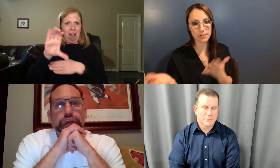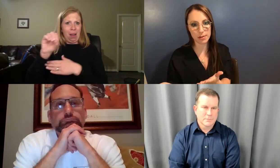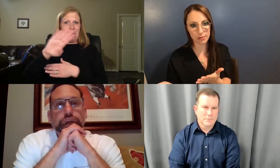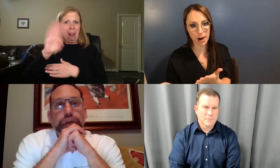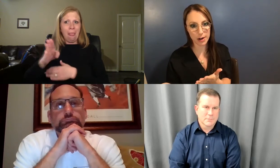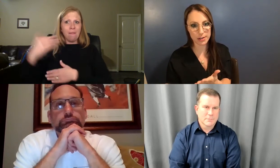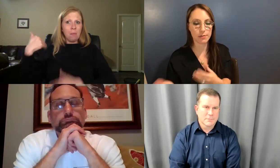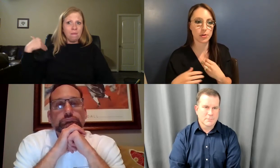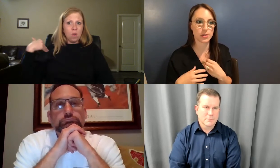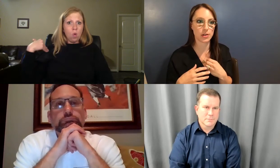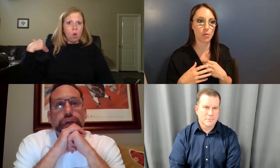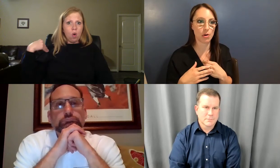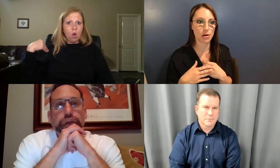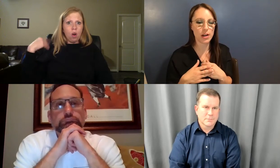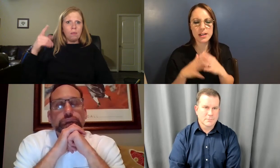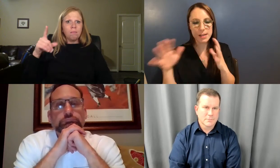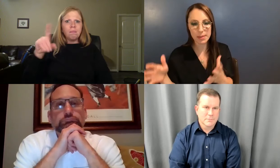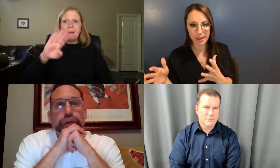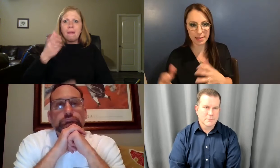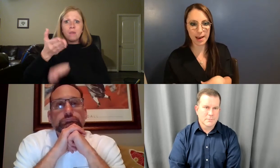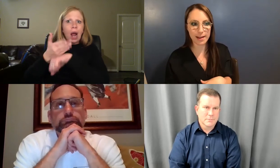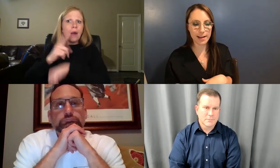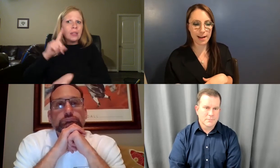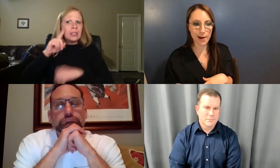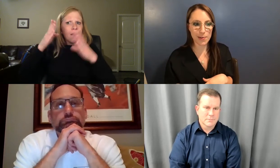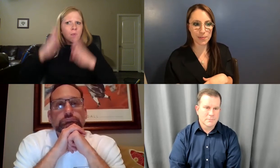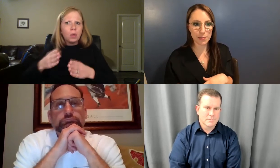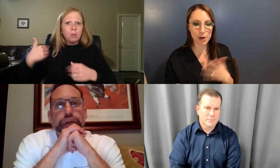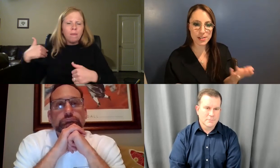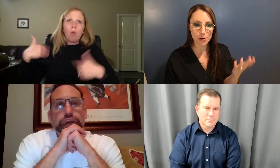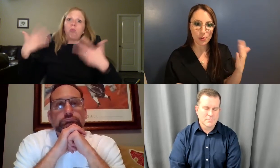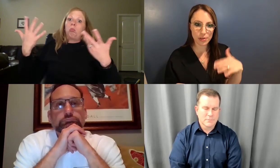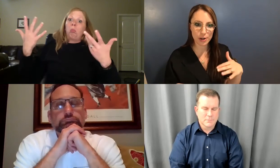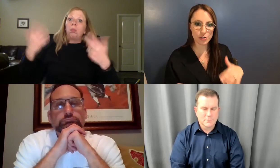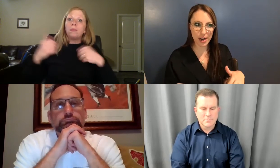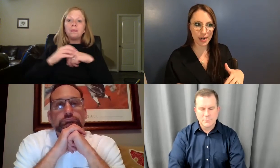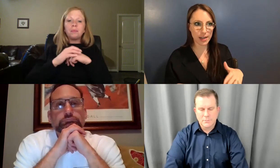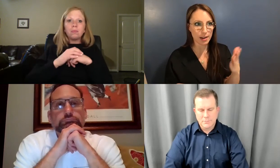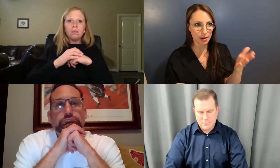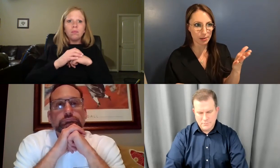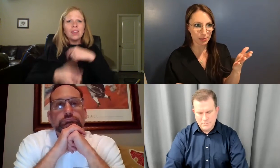they had never hired a deaf person or something like that, but also within our training,